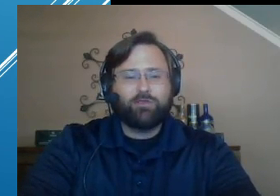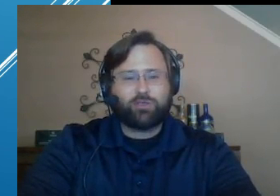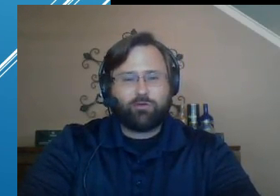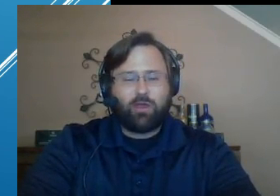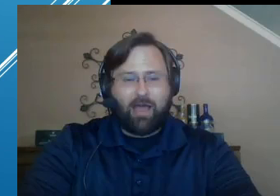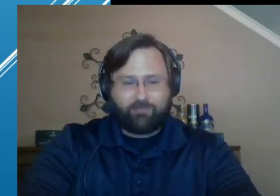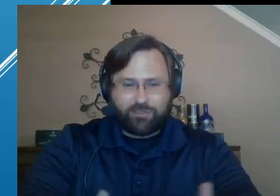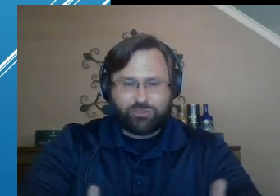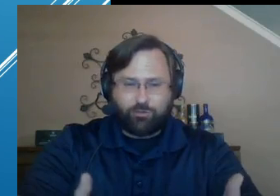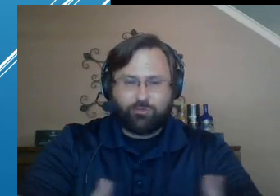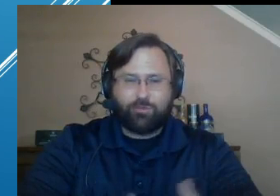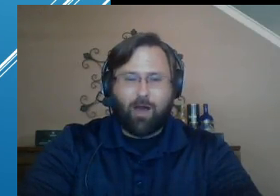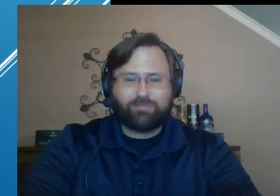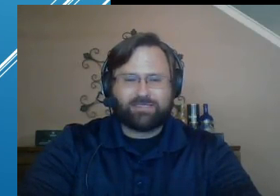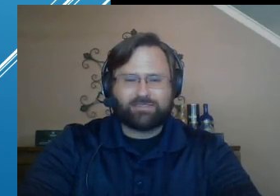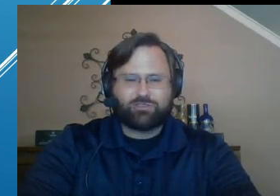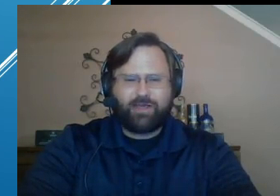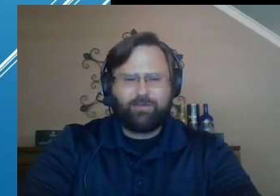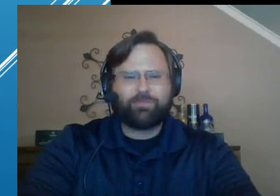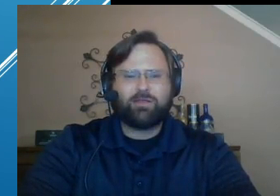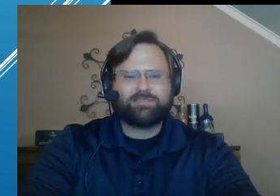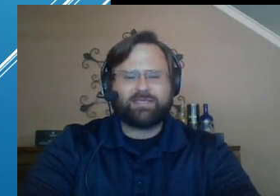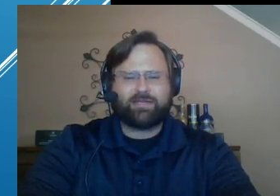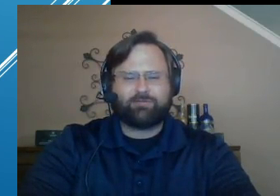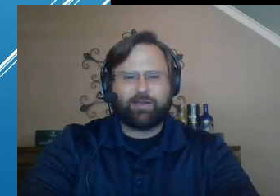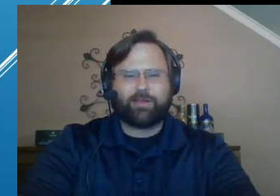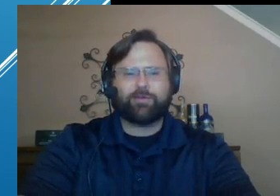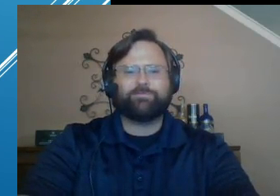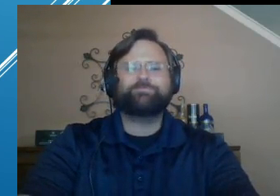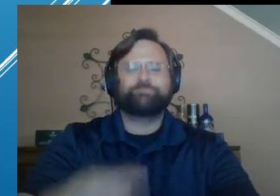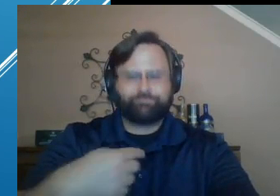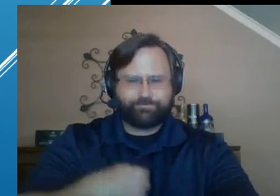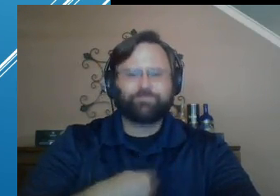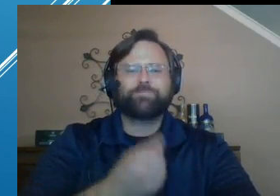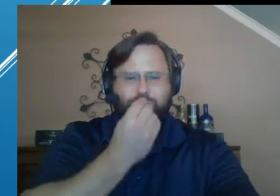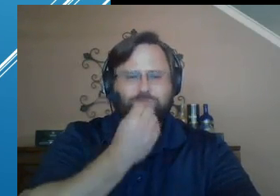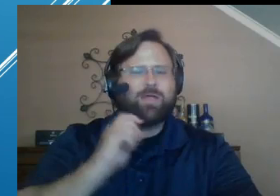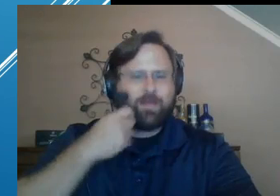so i've already shown you the Bob sees the tree let's see a different one here